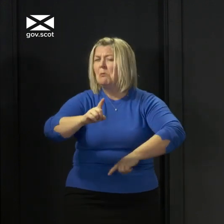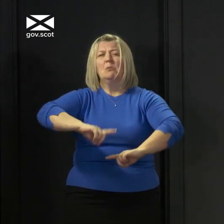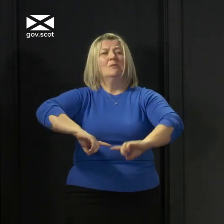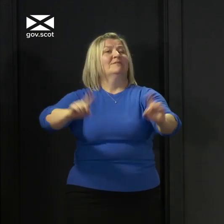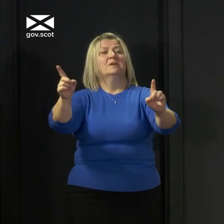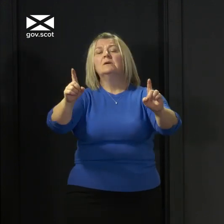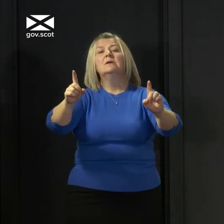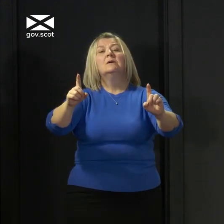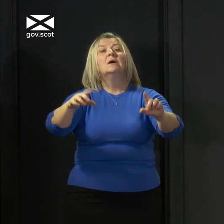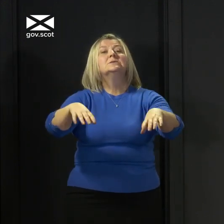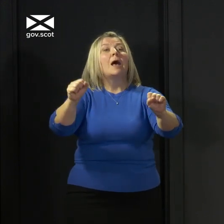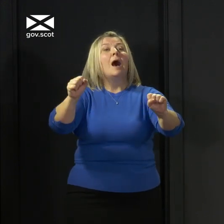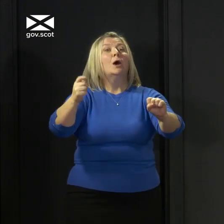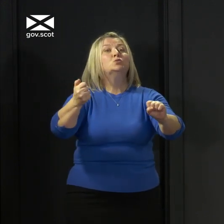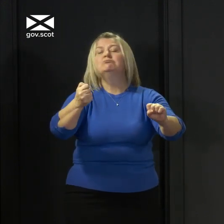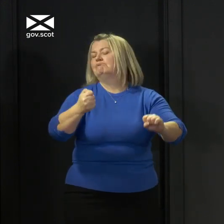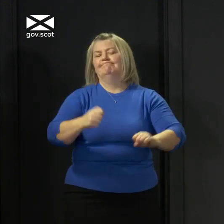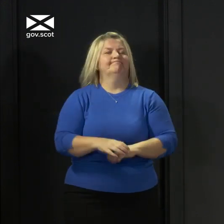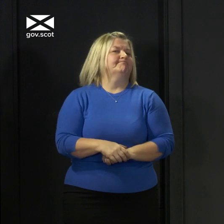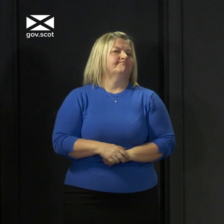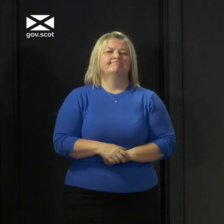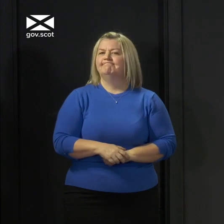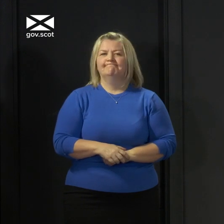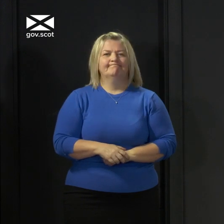we are doing everything we can to continue to suppress this virus and as